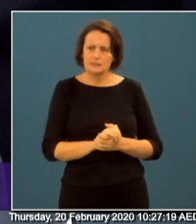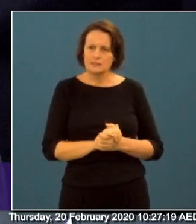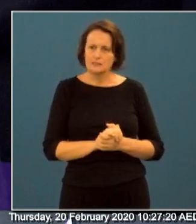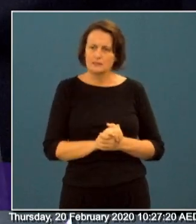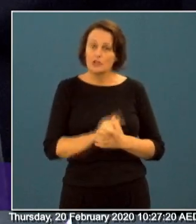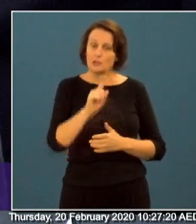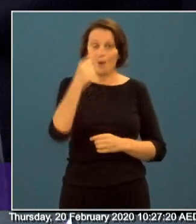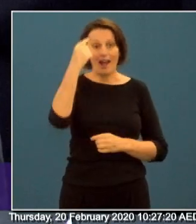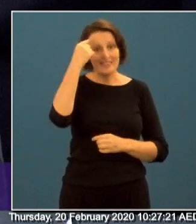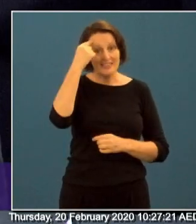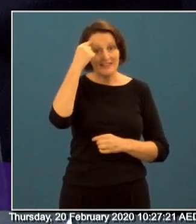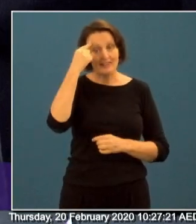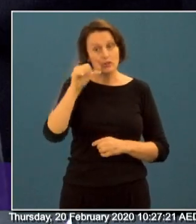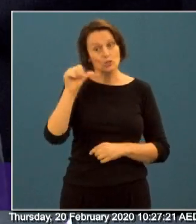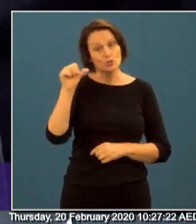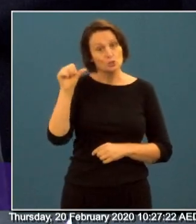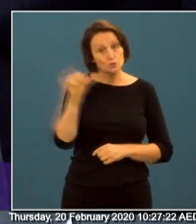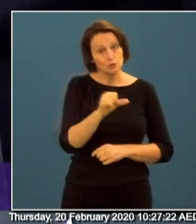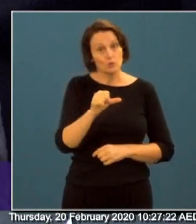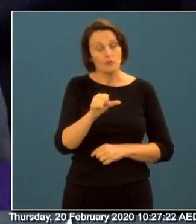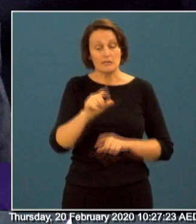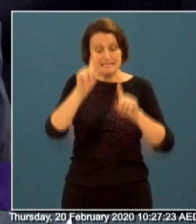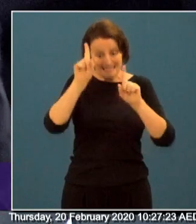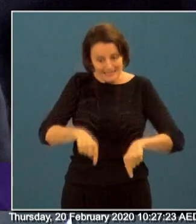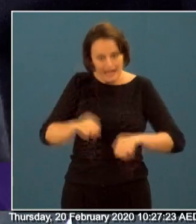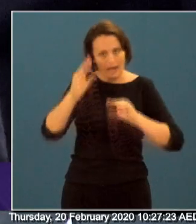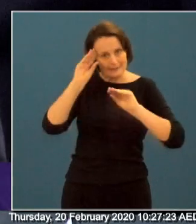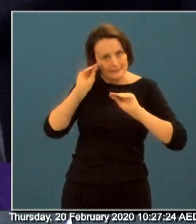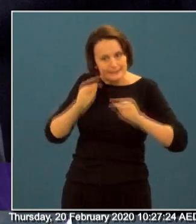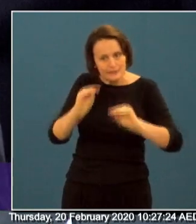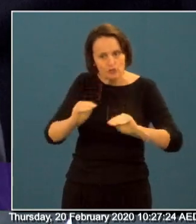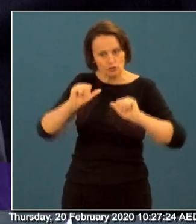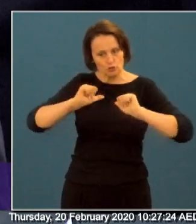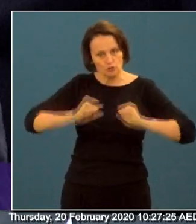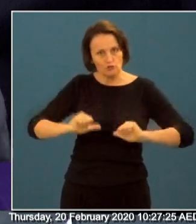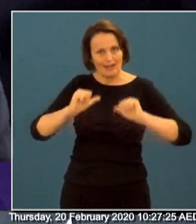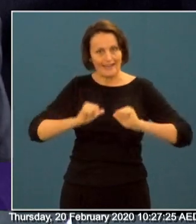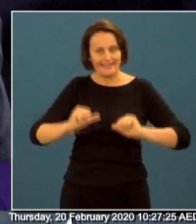direct your initial educational effort, assuming you had limited resources,